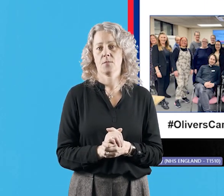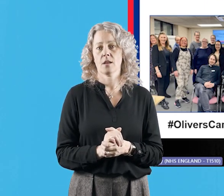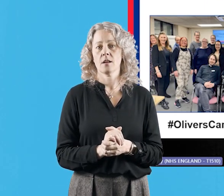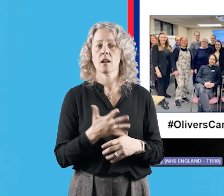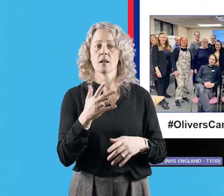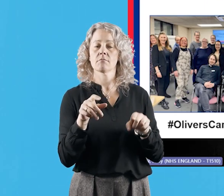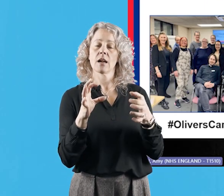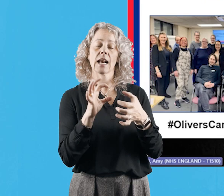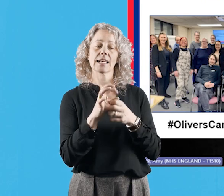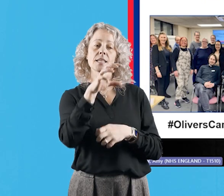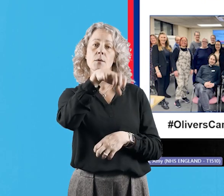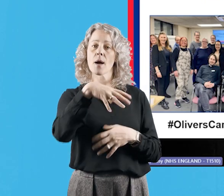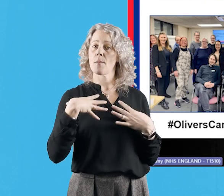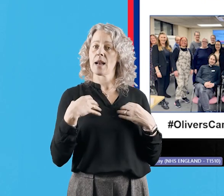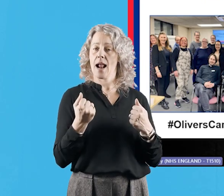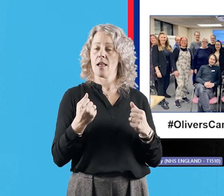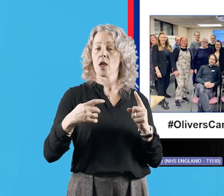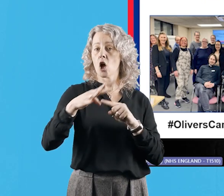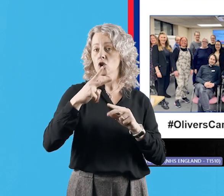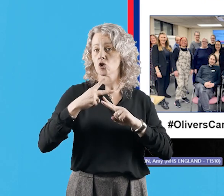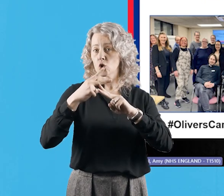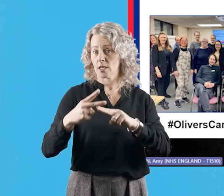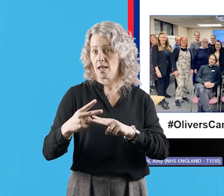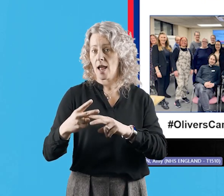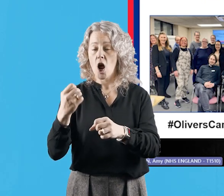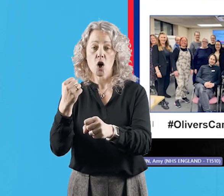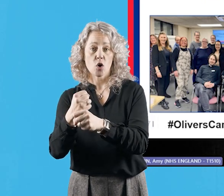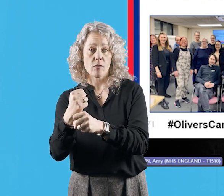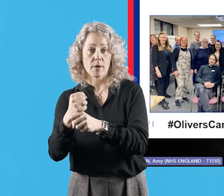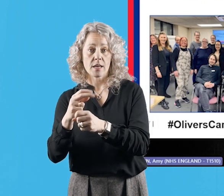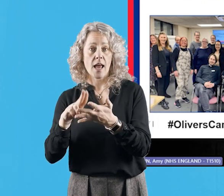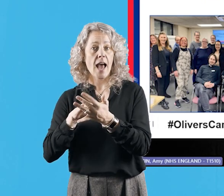states that it is the Department of Health and Social Cares and